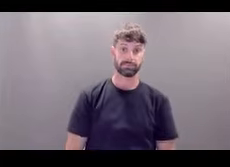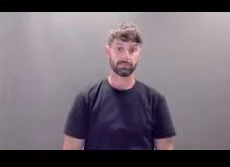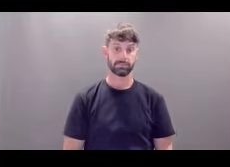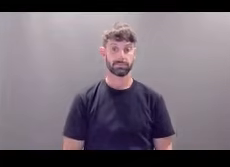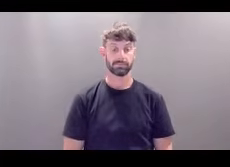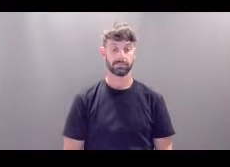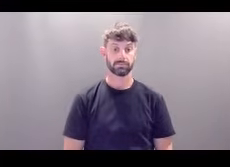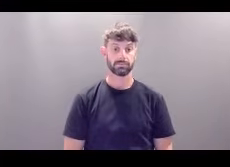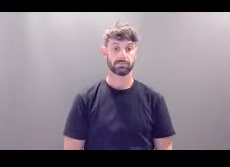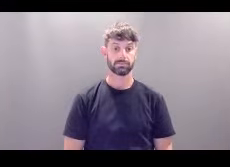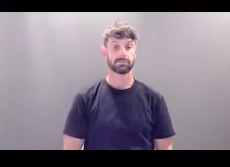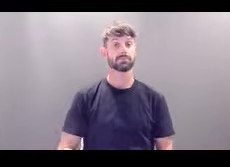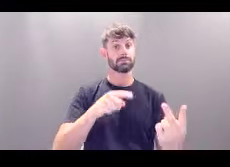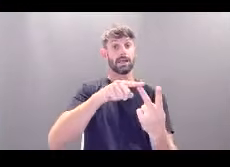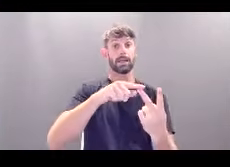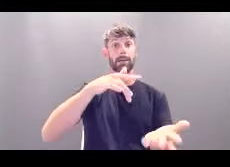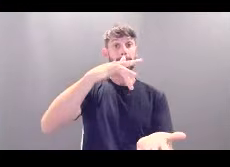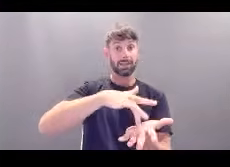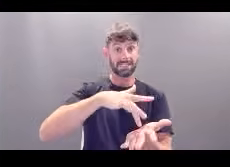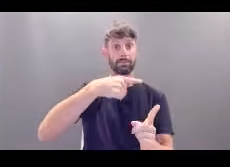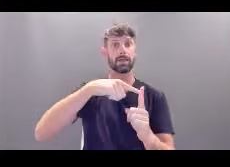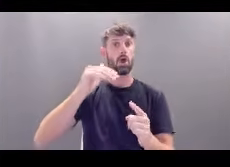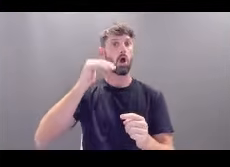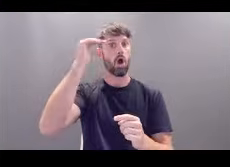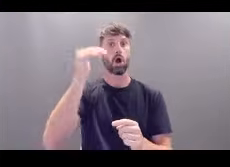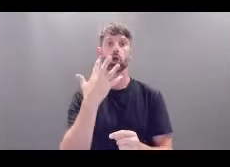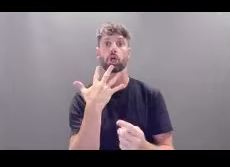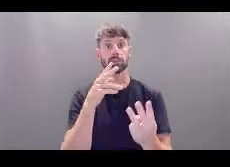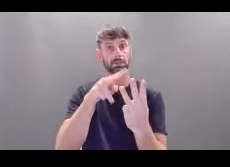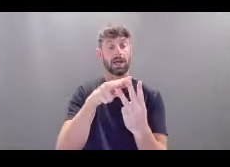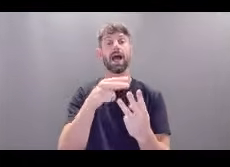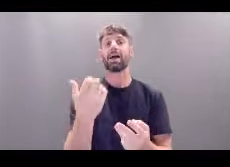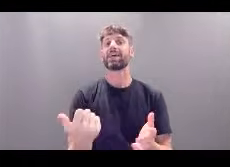For mid and high cost AT, more funding is available for advice